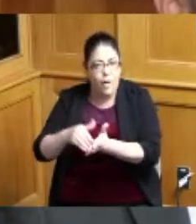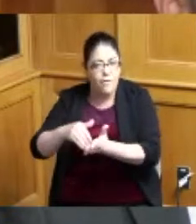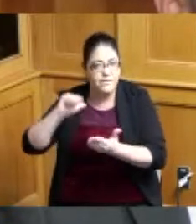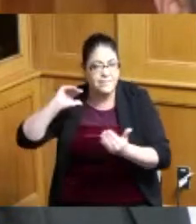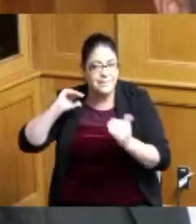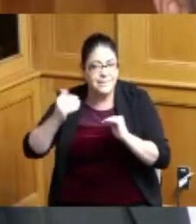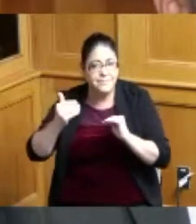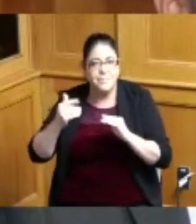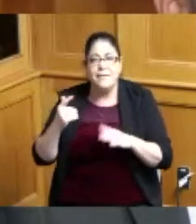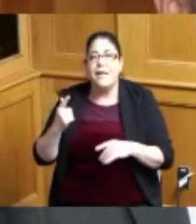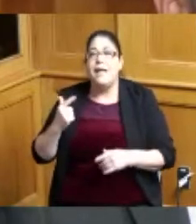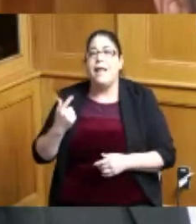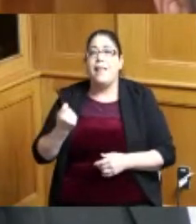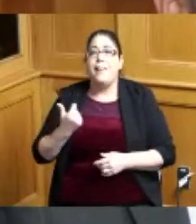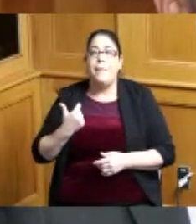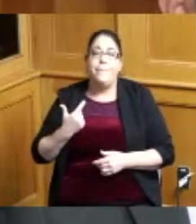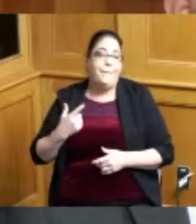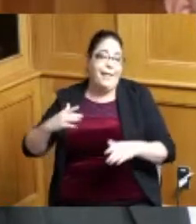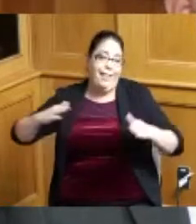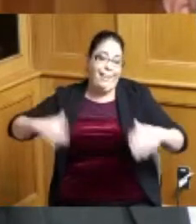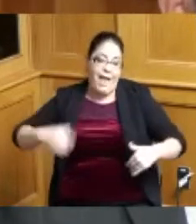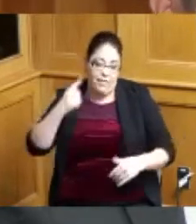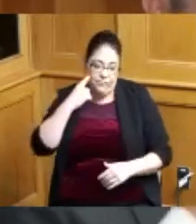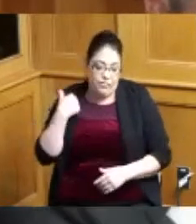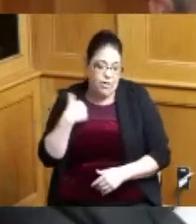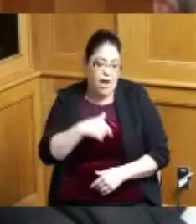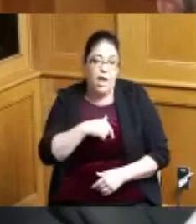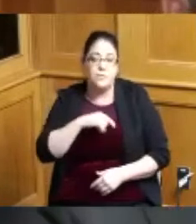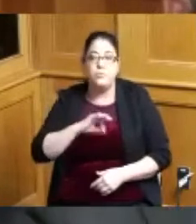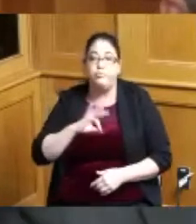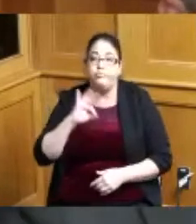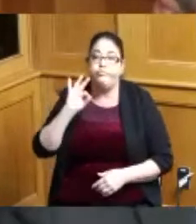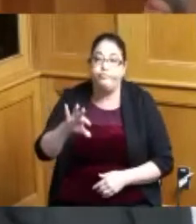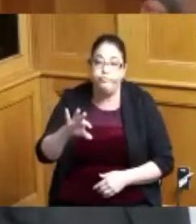little late to weigh in at this point for you know for any kind of response from us because